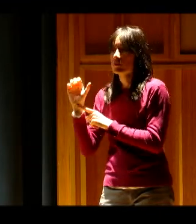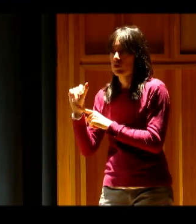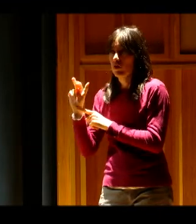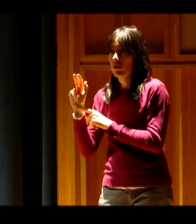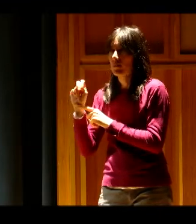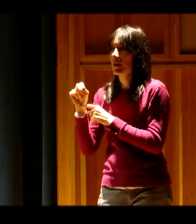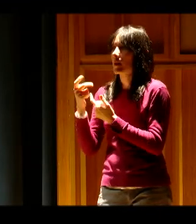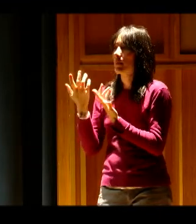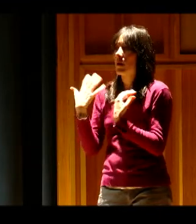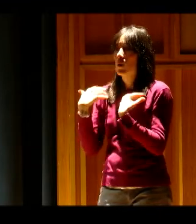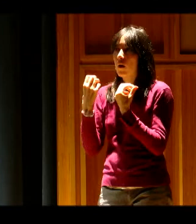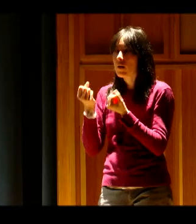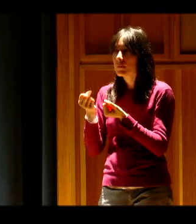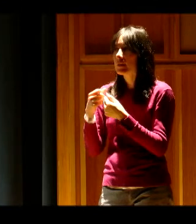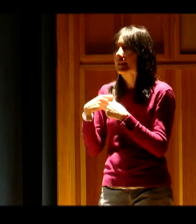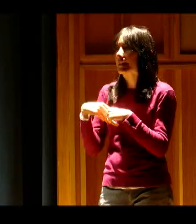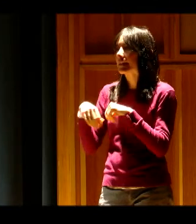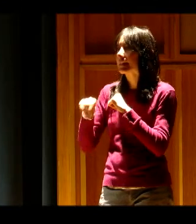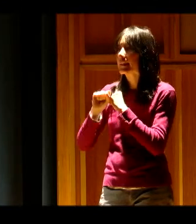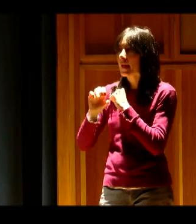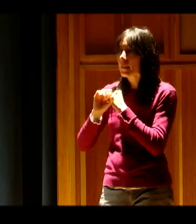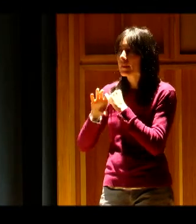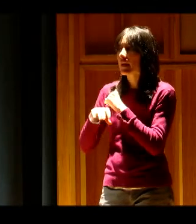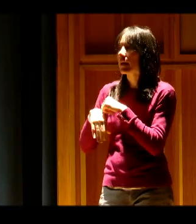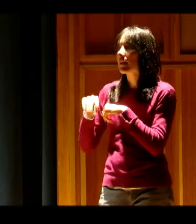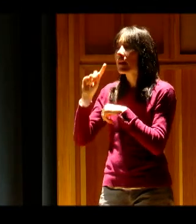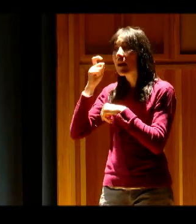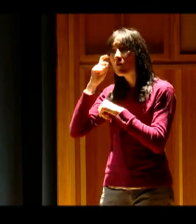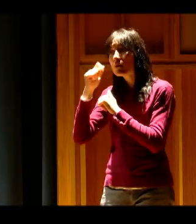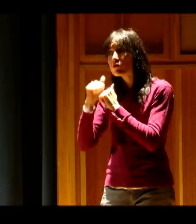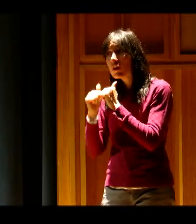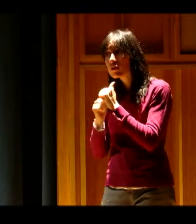campaigning, governance structures that you might have in your institutions.